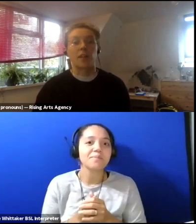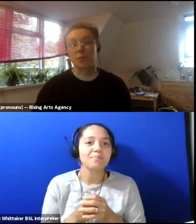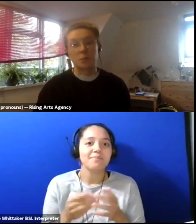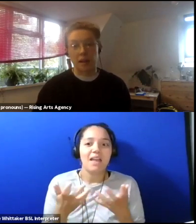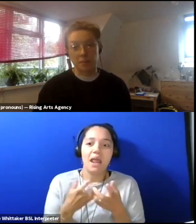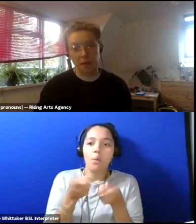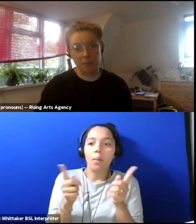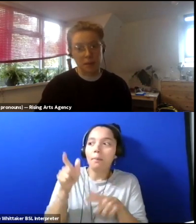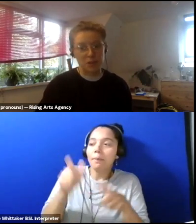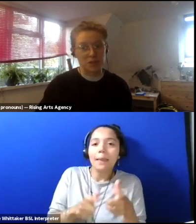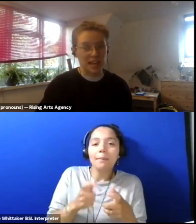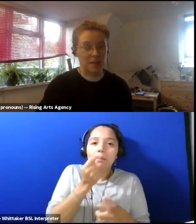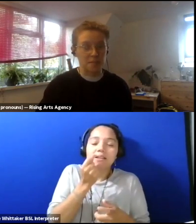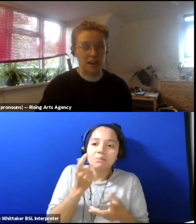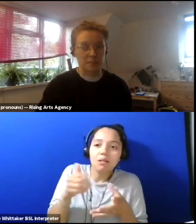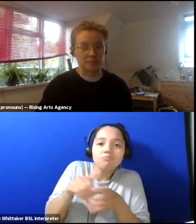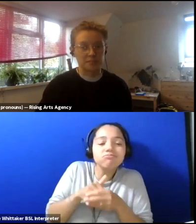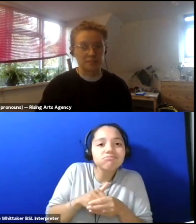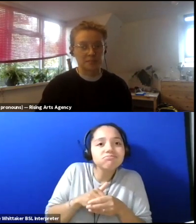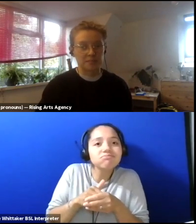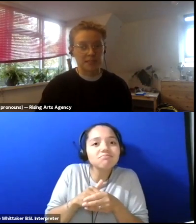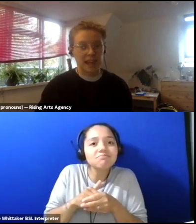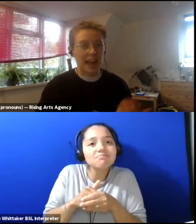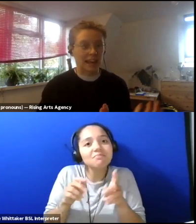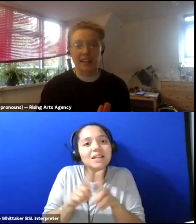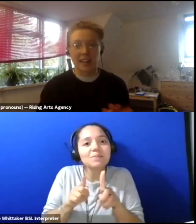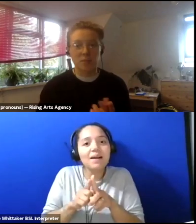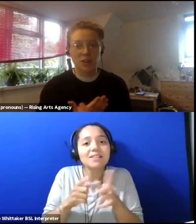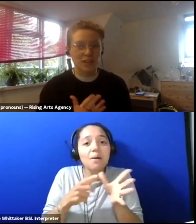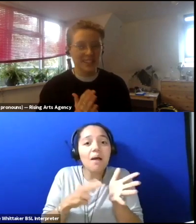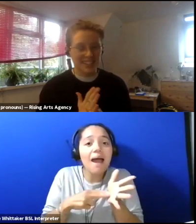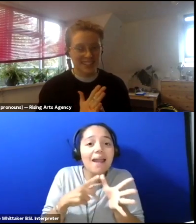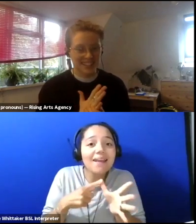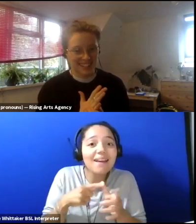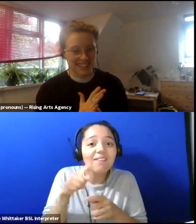other people might be able to do the same. Anna, can I come to you first?